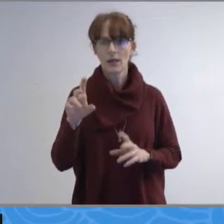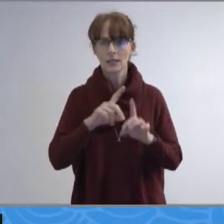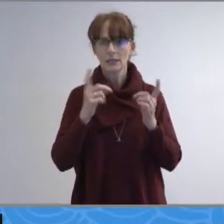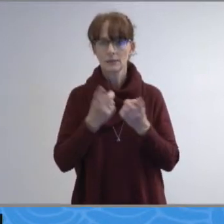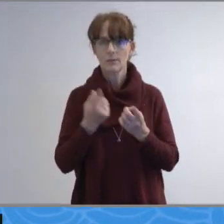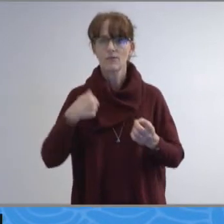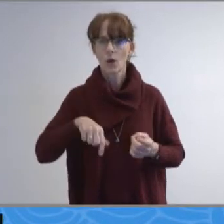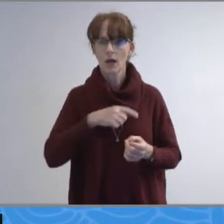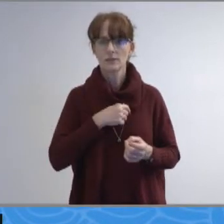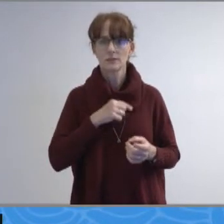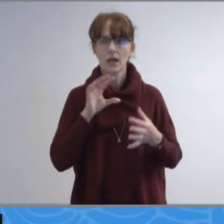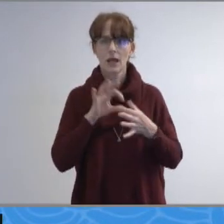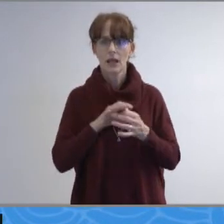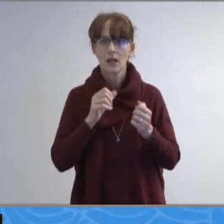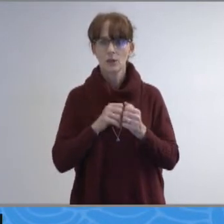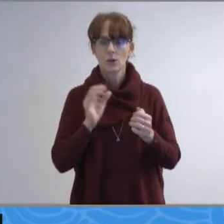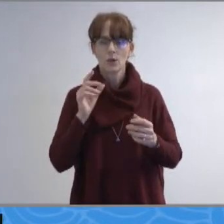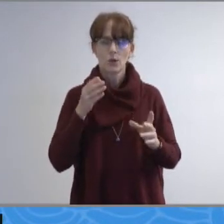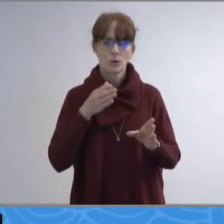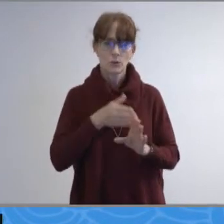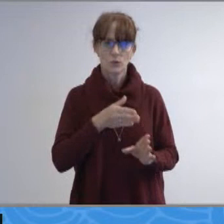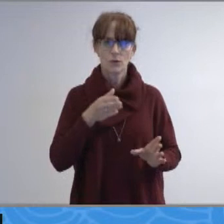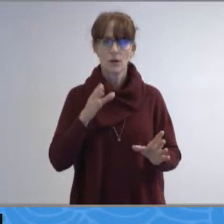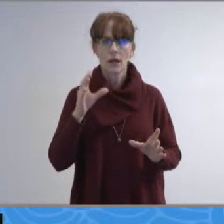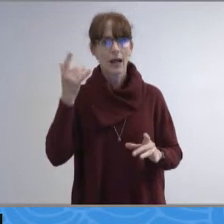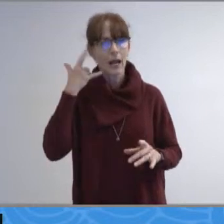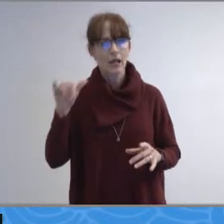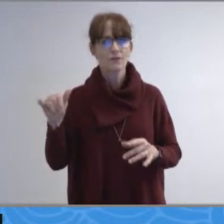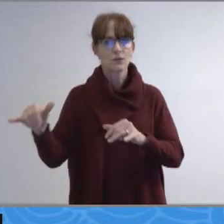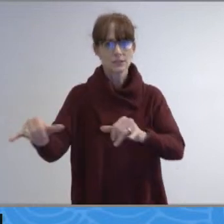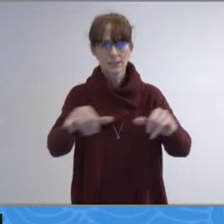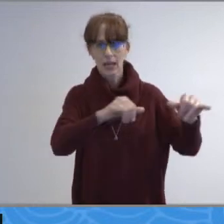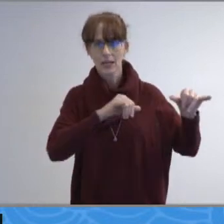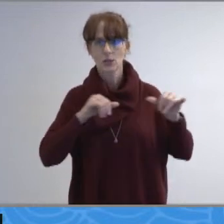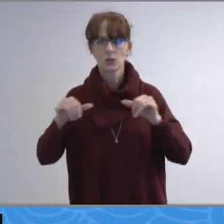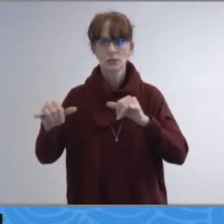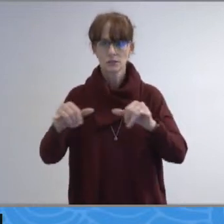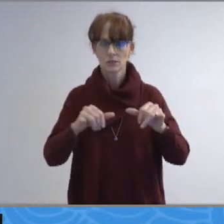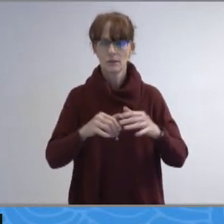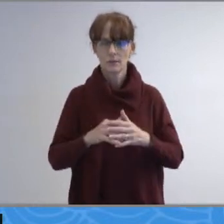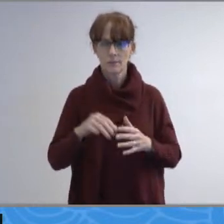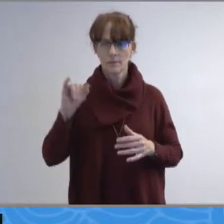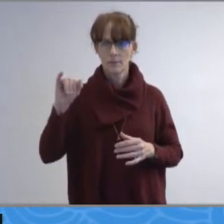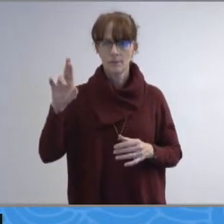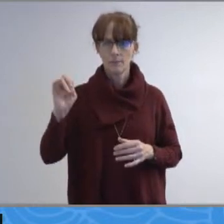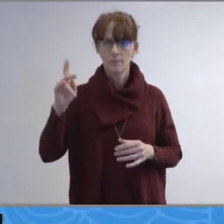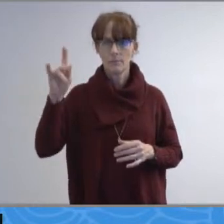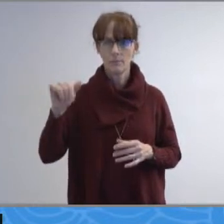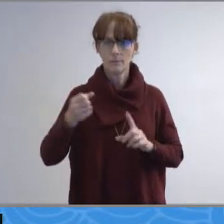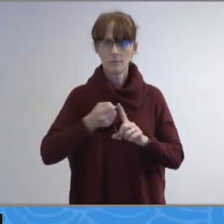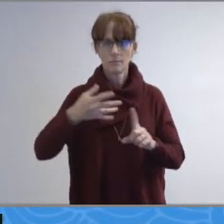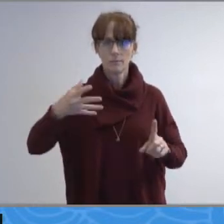So these are linked directly to California Content Standards. If the i-Ready team would like to elaborate a little bit more on that,